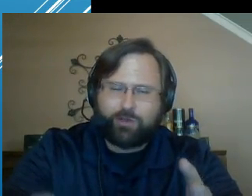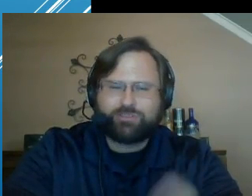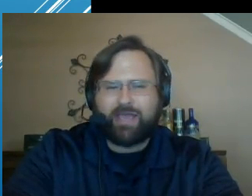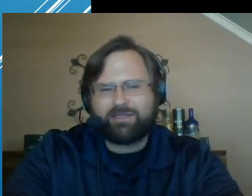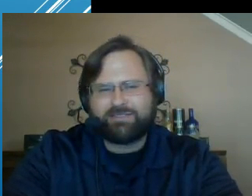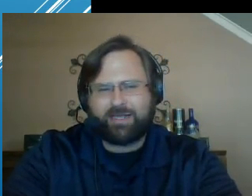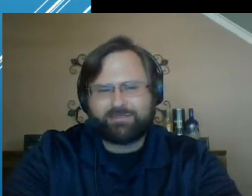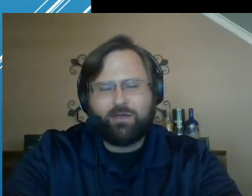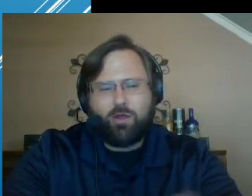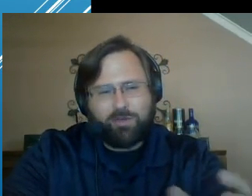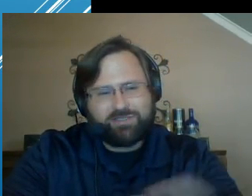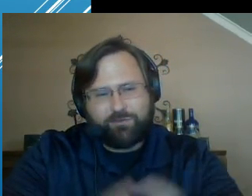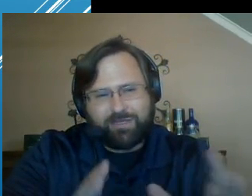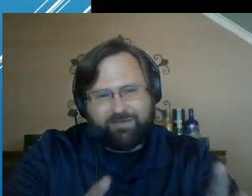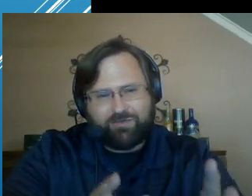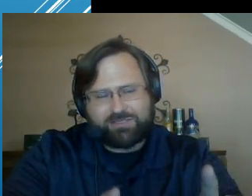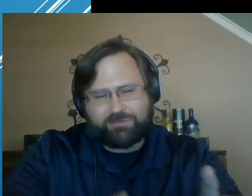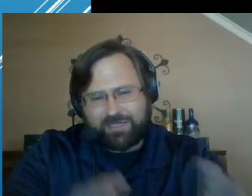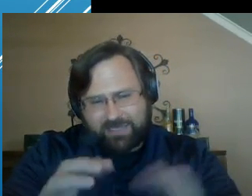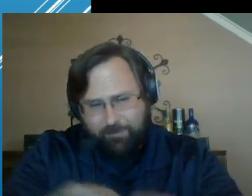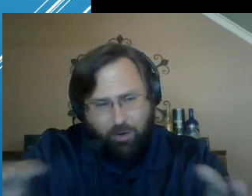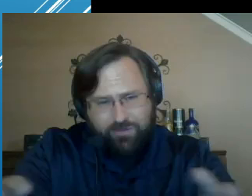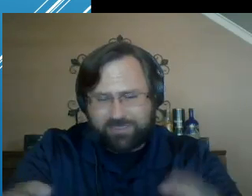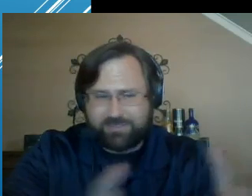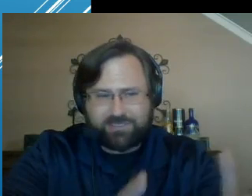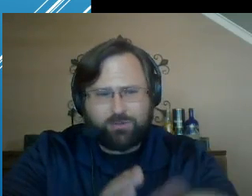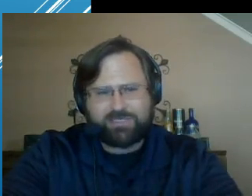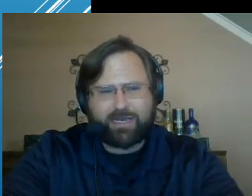what you're saying in the sentence whereas if you leave the subject as a part of the sentence and don't set it